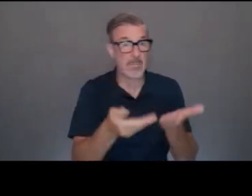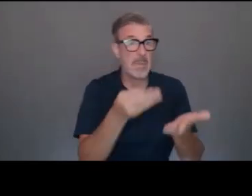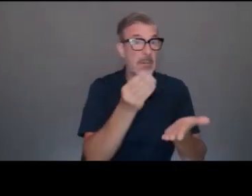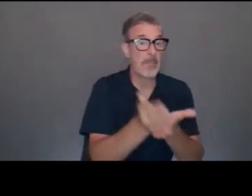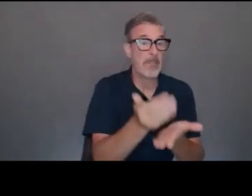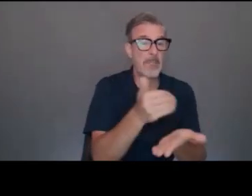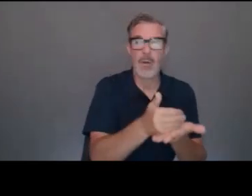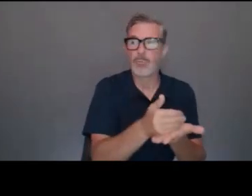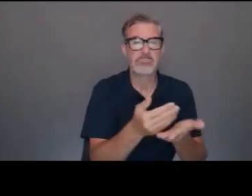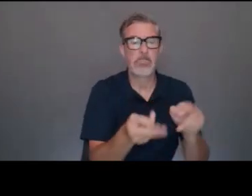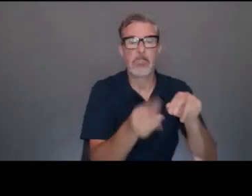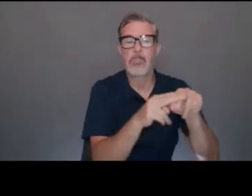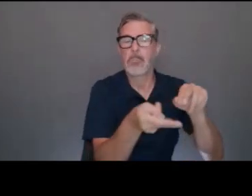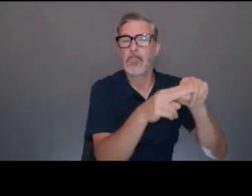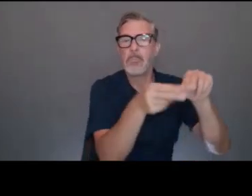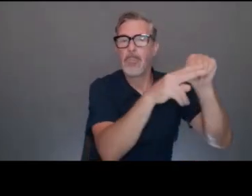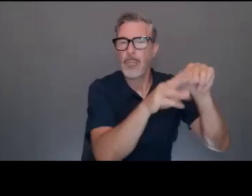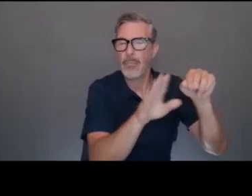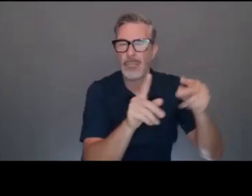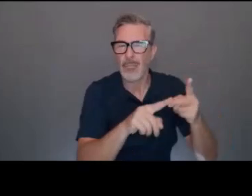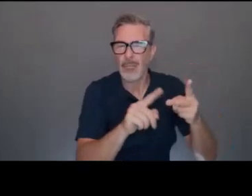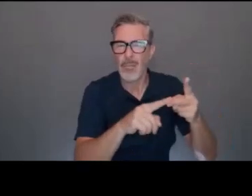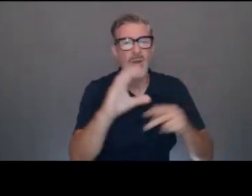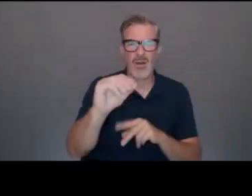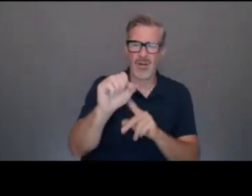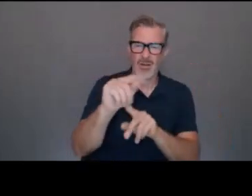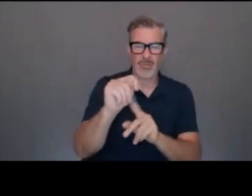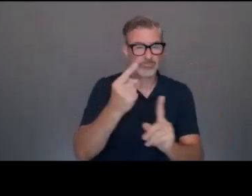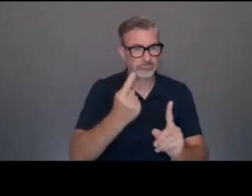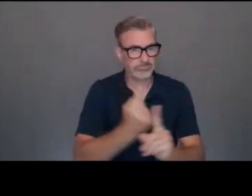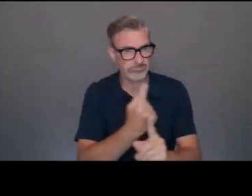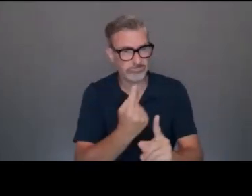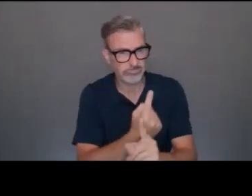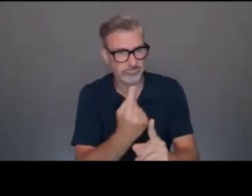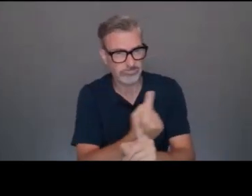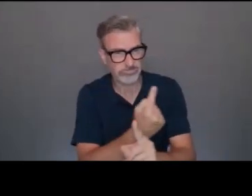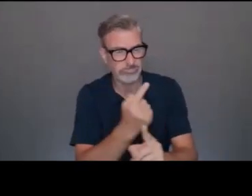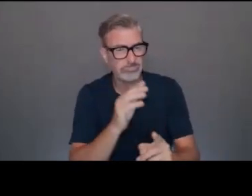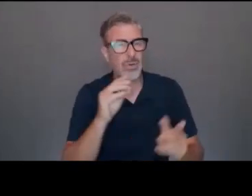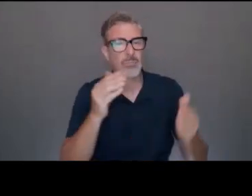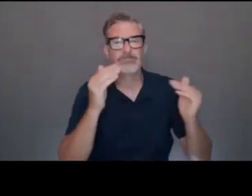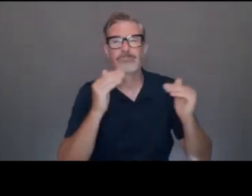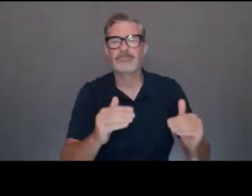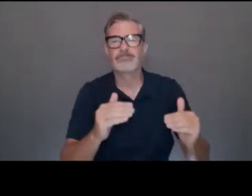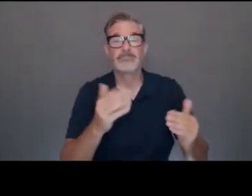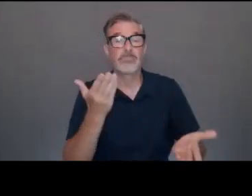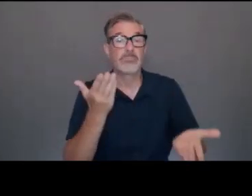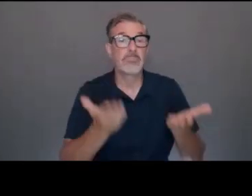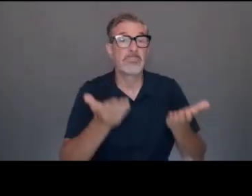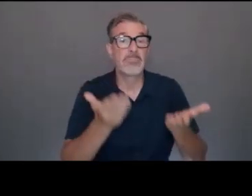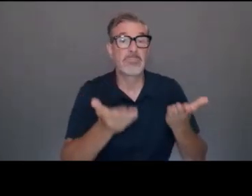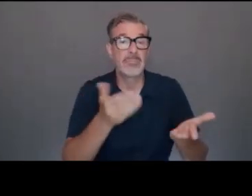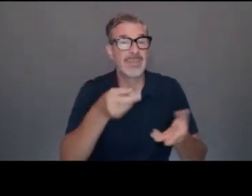for the project and its scale, or if there is a rationale for any expenses that seem higher than would be typical.